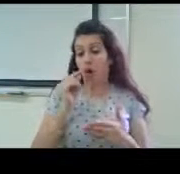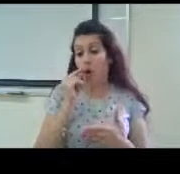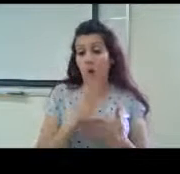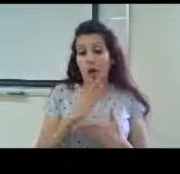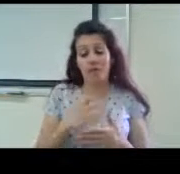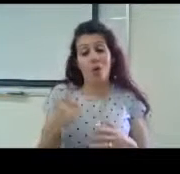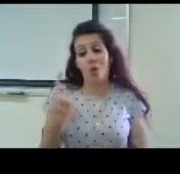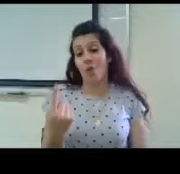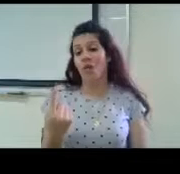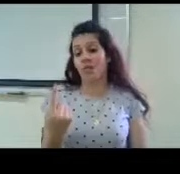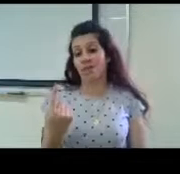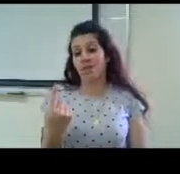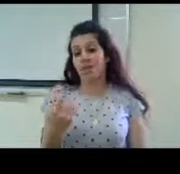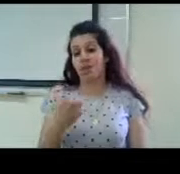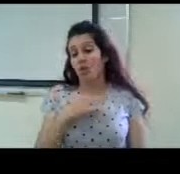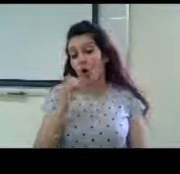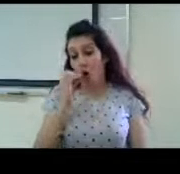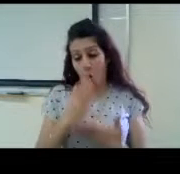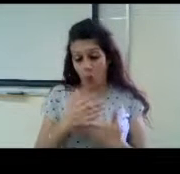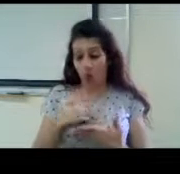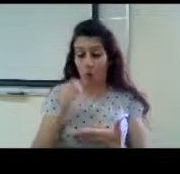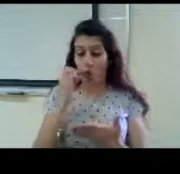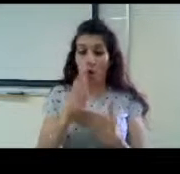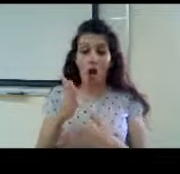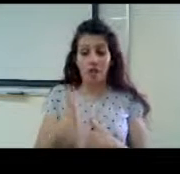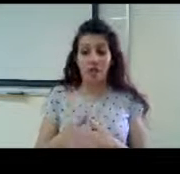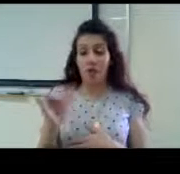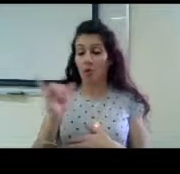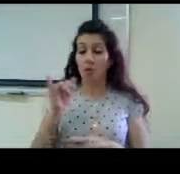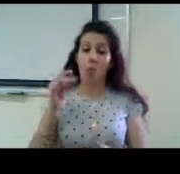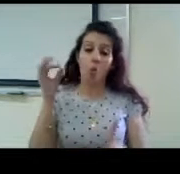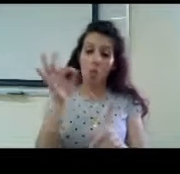give a brief overview of the disability inclusive communication action